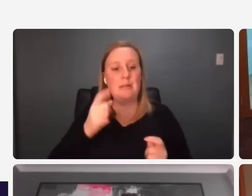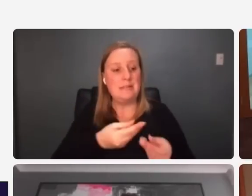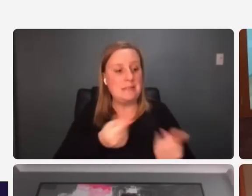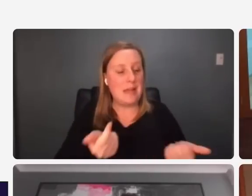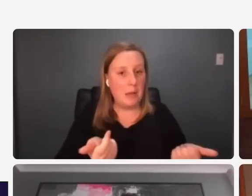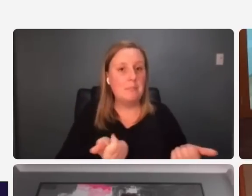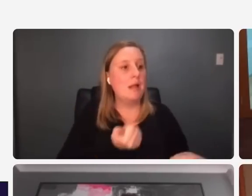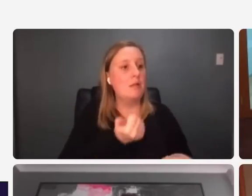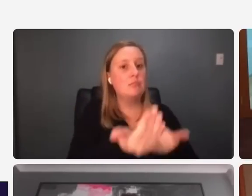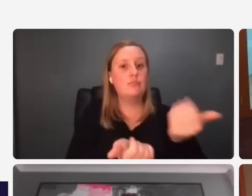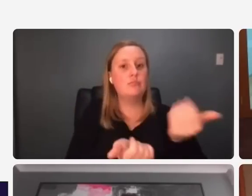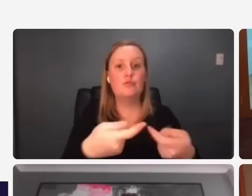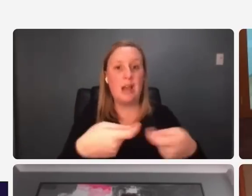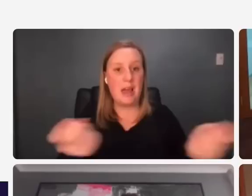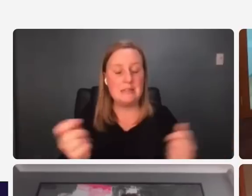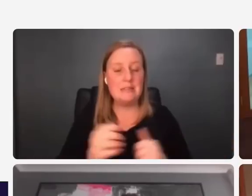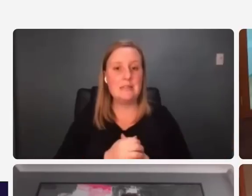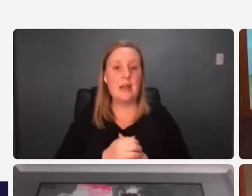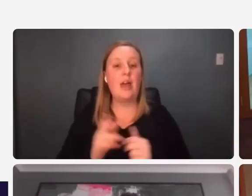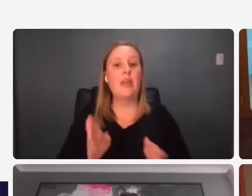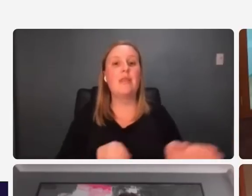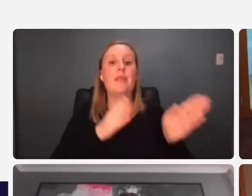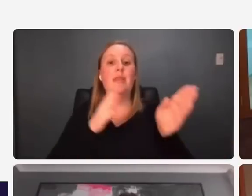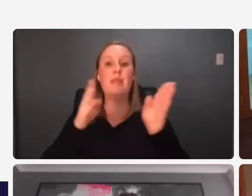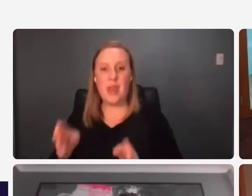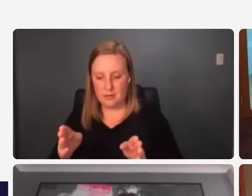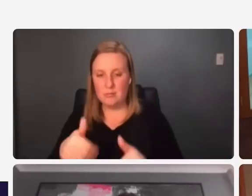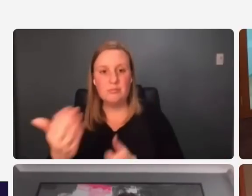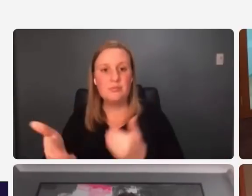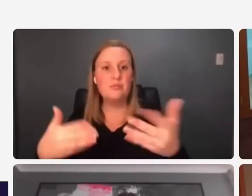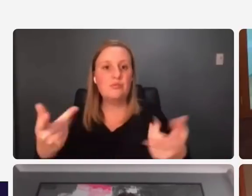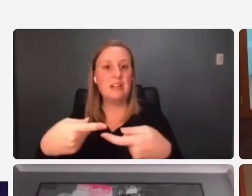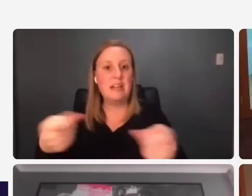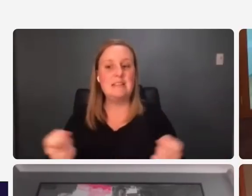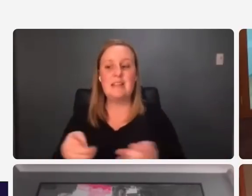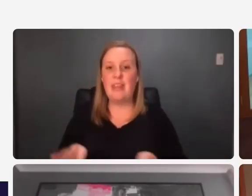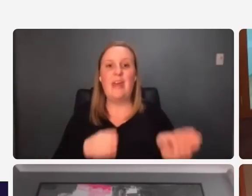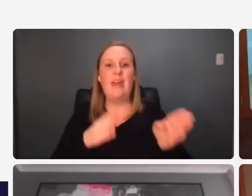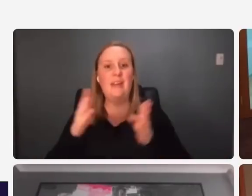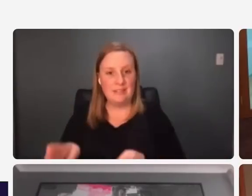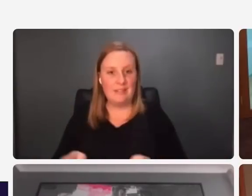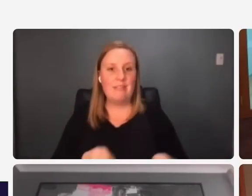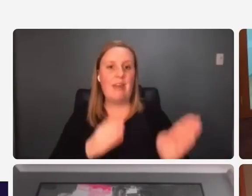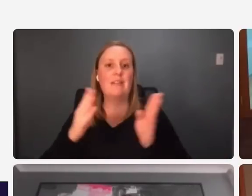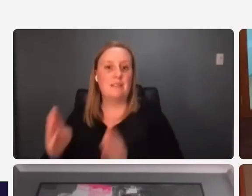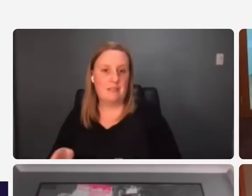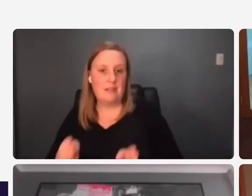possibly even while the Bill is before Parliament. So it will be over time, definitely not ahead